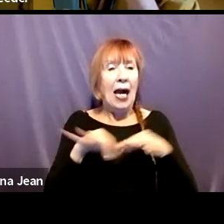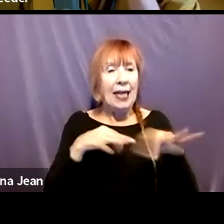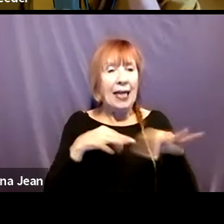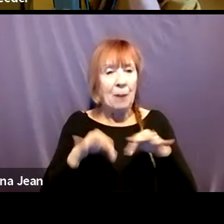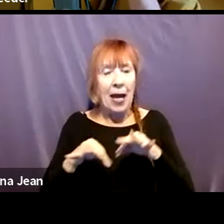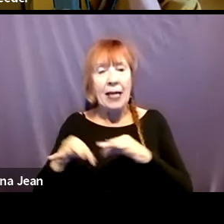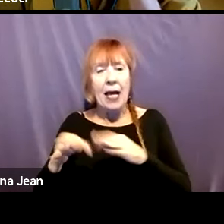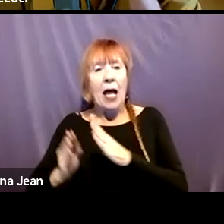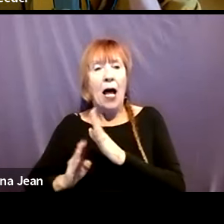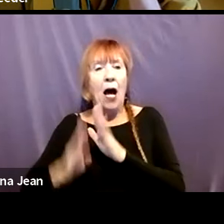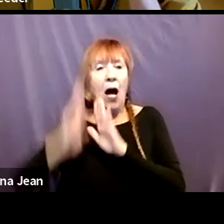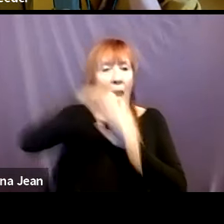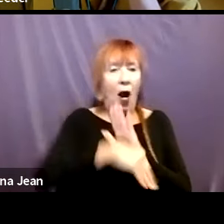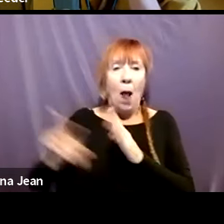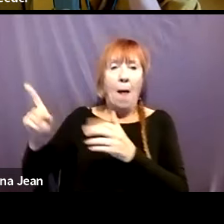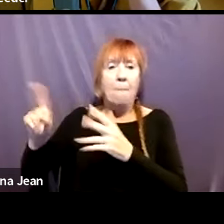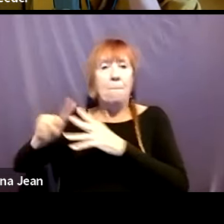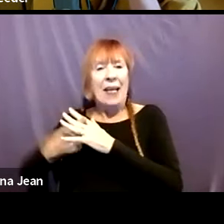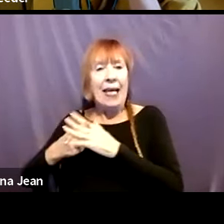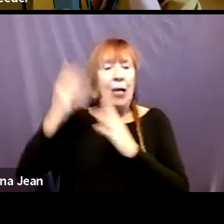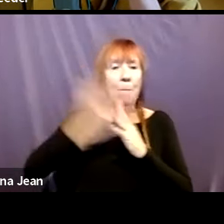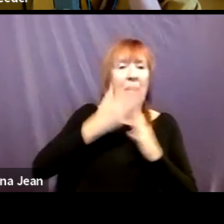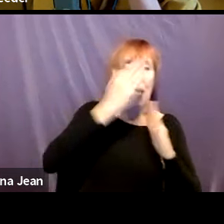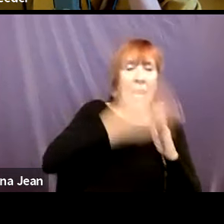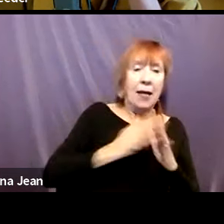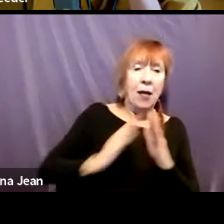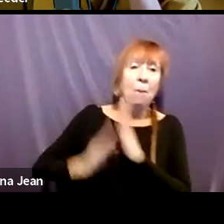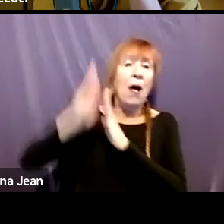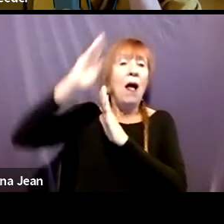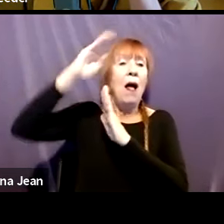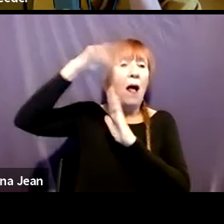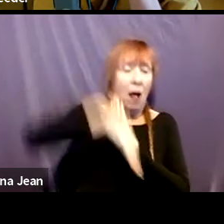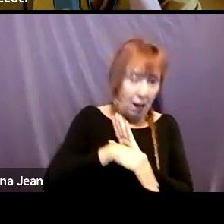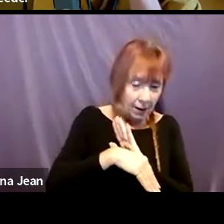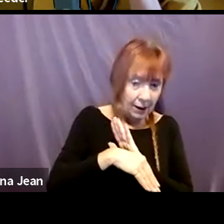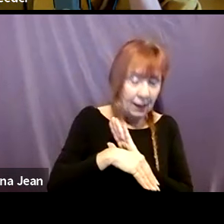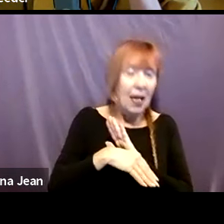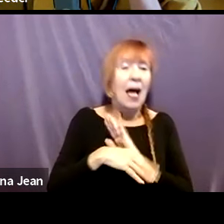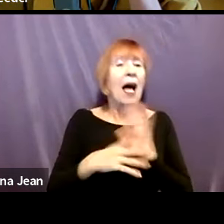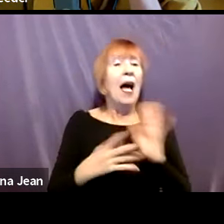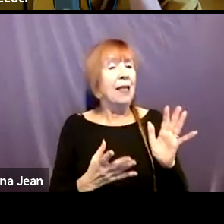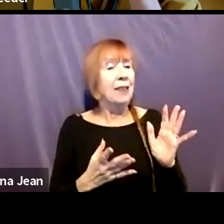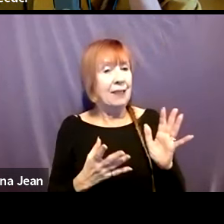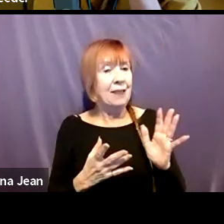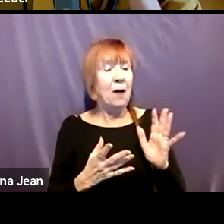and usually that emotion is being catapulted through by whatever the main story engine,